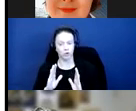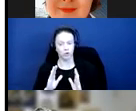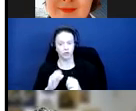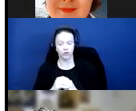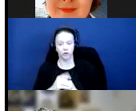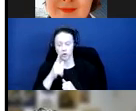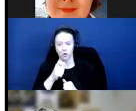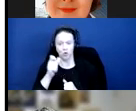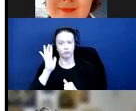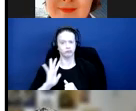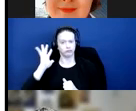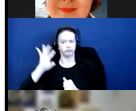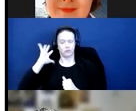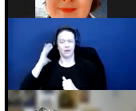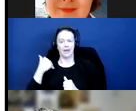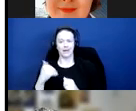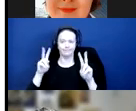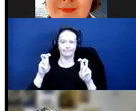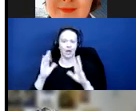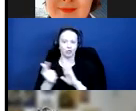who did have a oftentimes a criminal history.